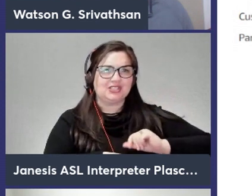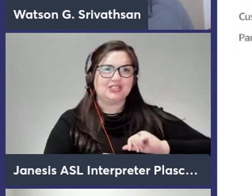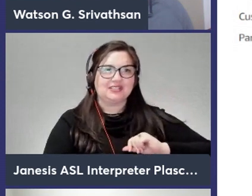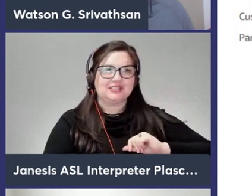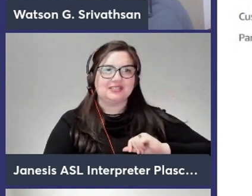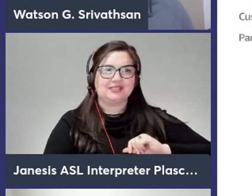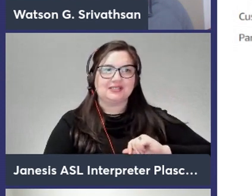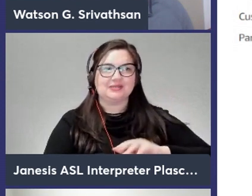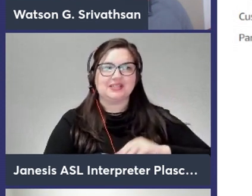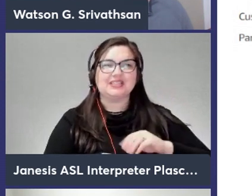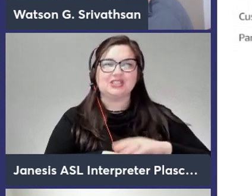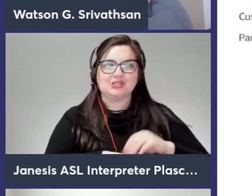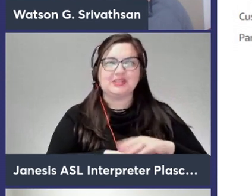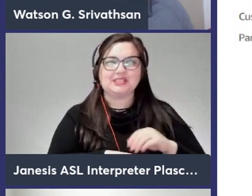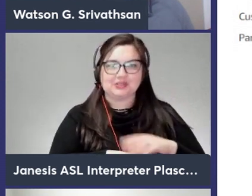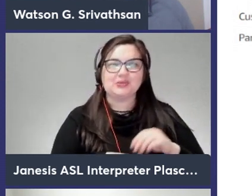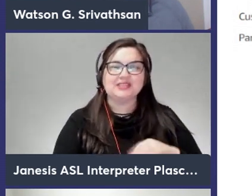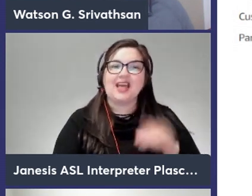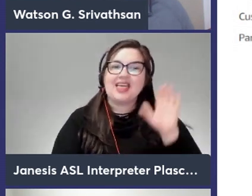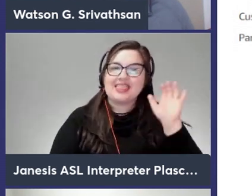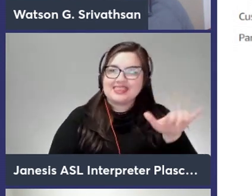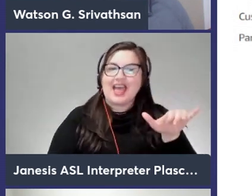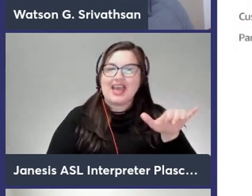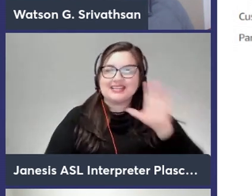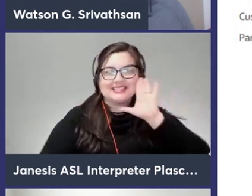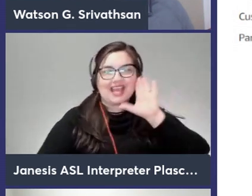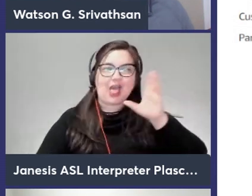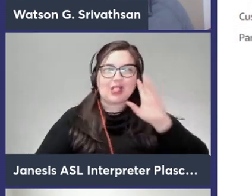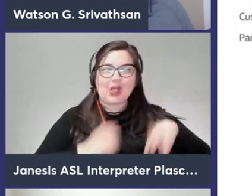And that is, hello world, and you can try whether it is correct